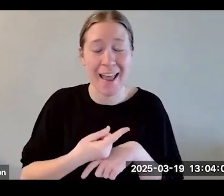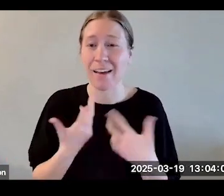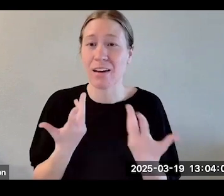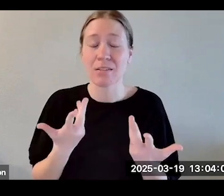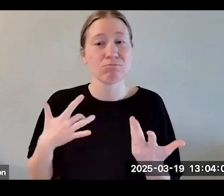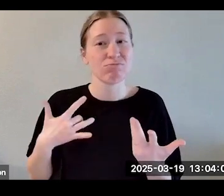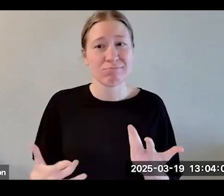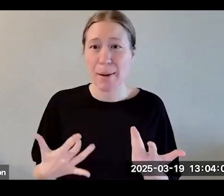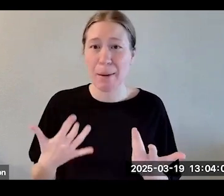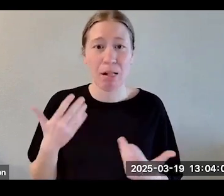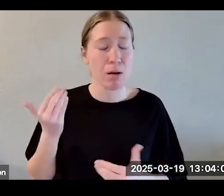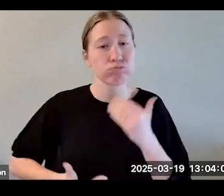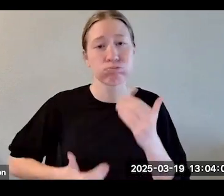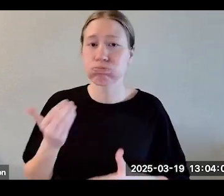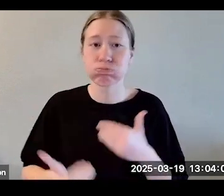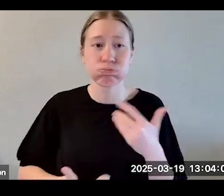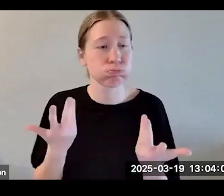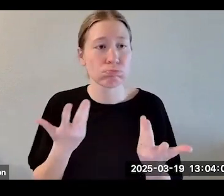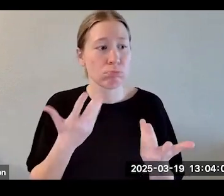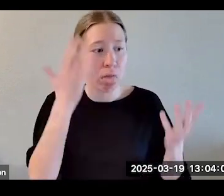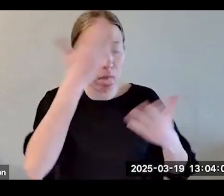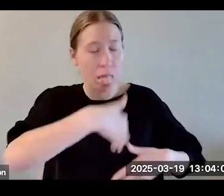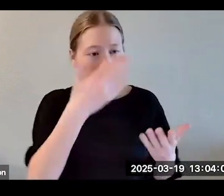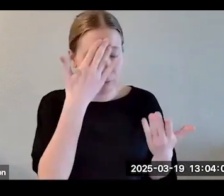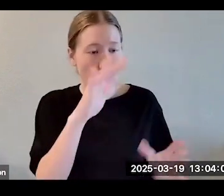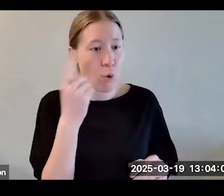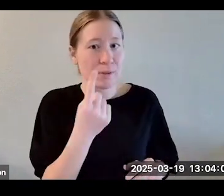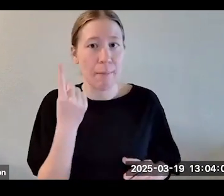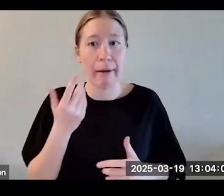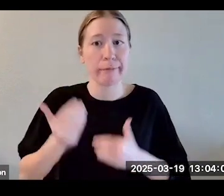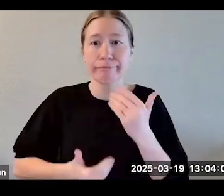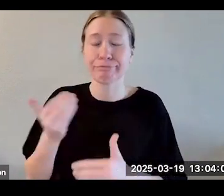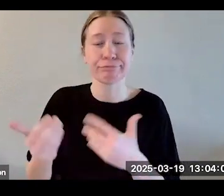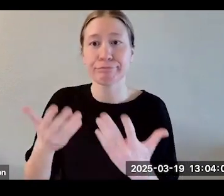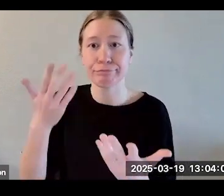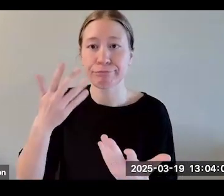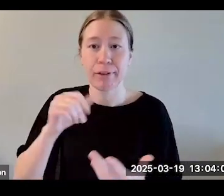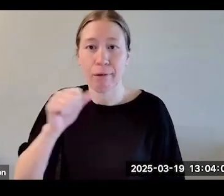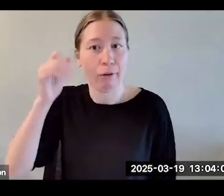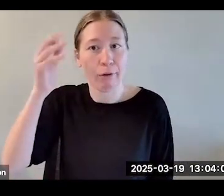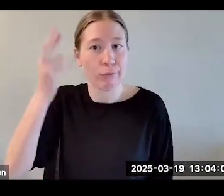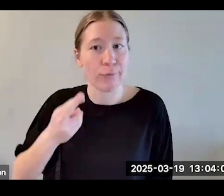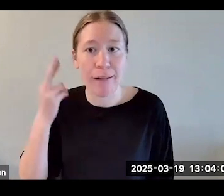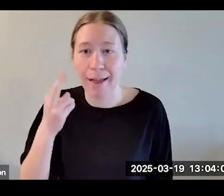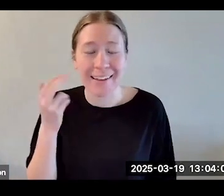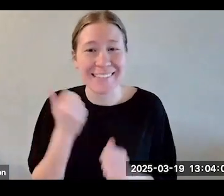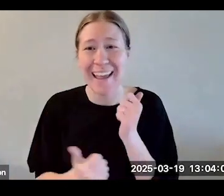And please try to respect the experiences of others. Everyone here is at a different level with digital accessibility